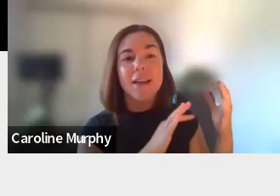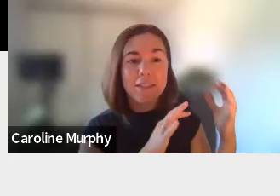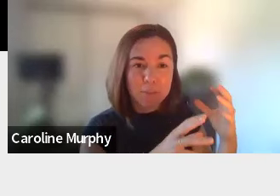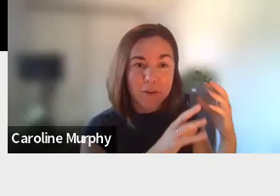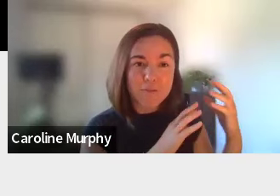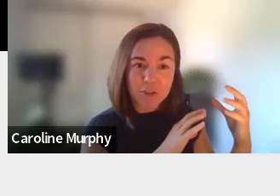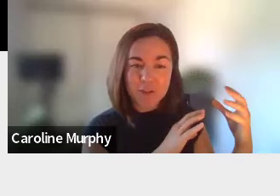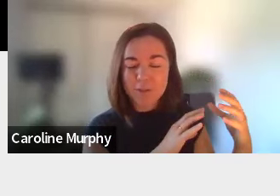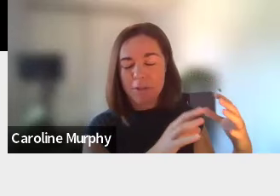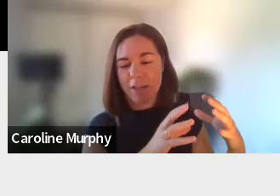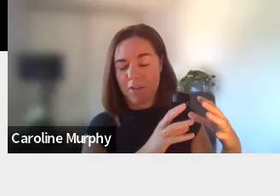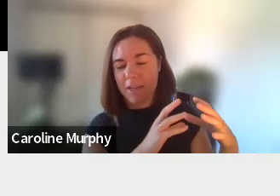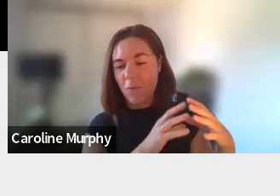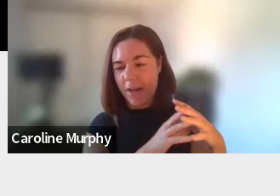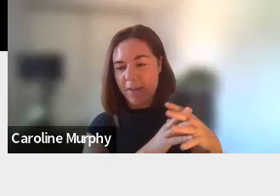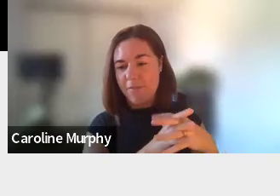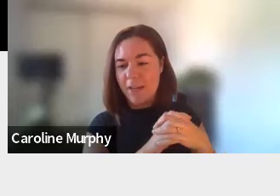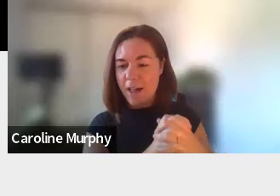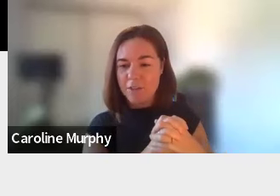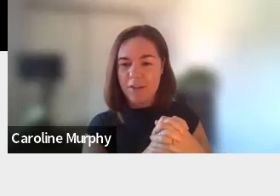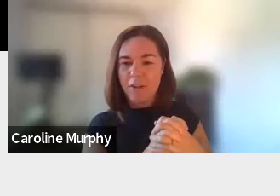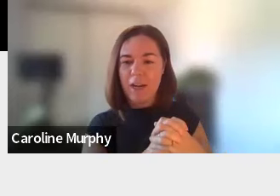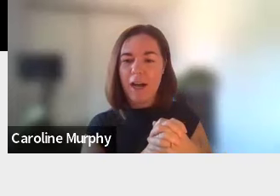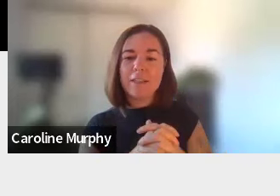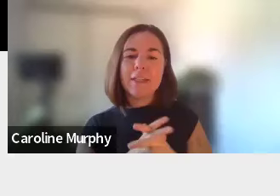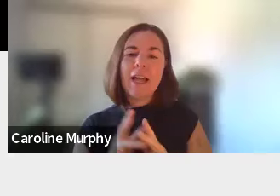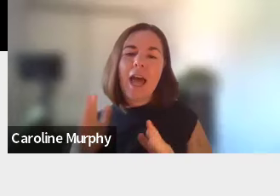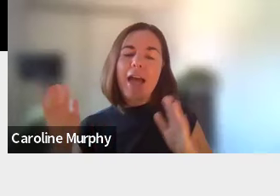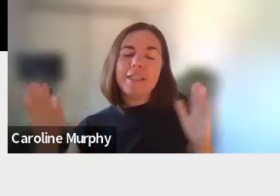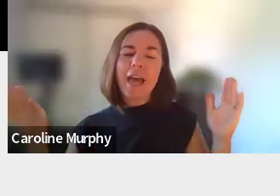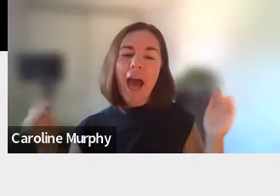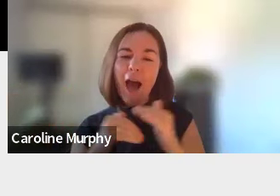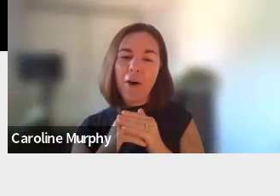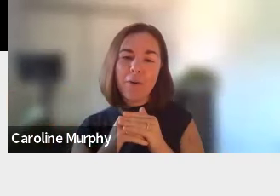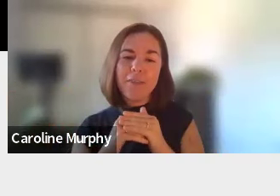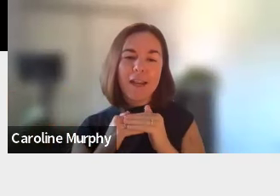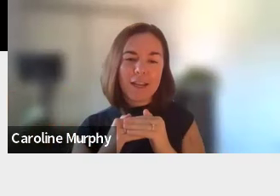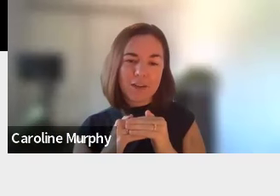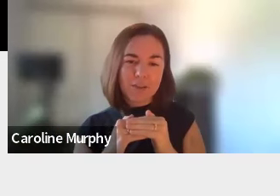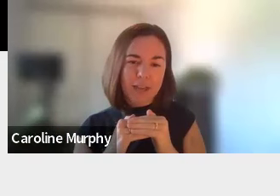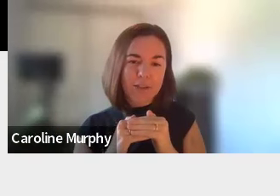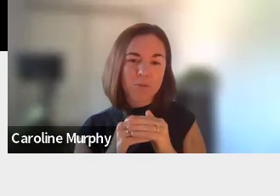scientific professionals particularly in the wildlife ecology arena. And how that intersects